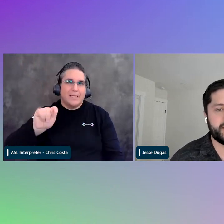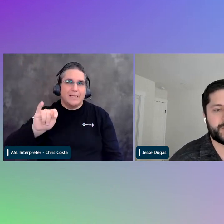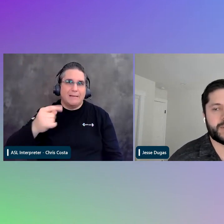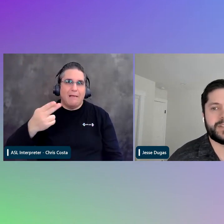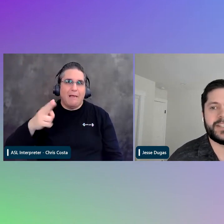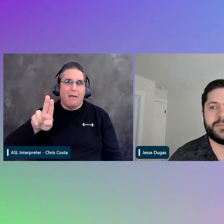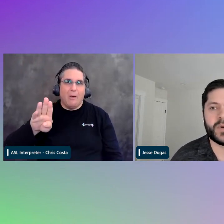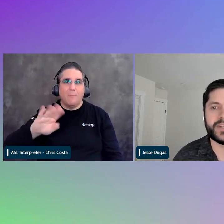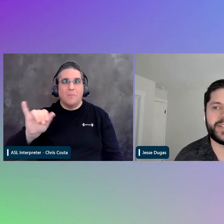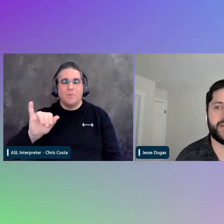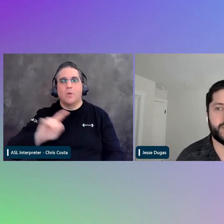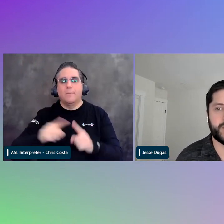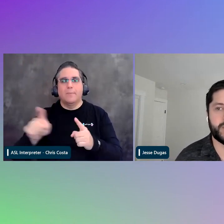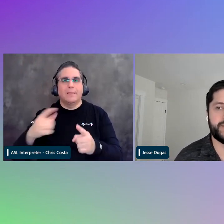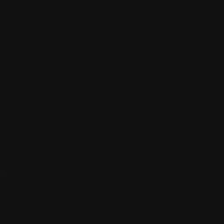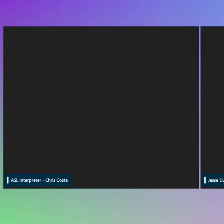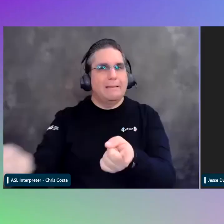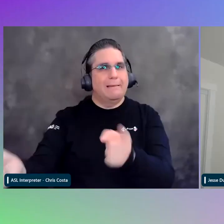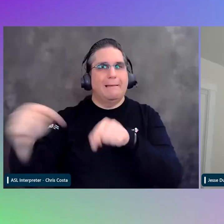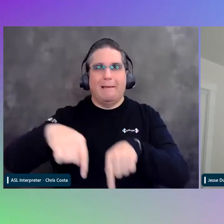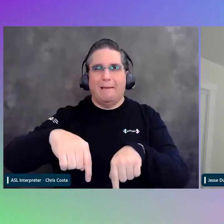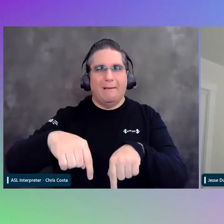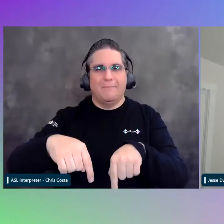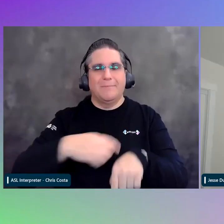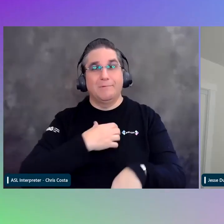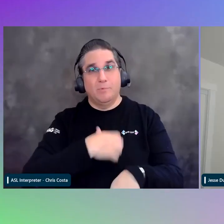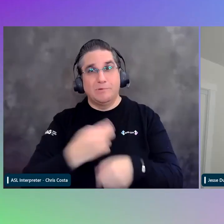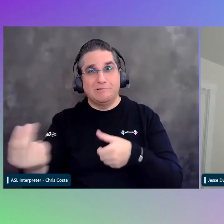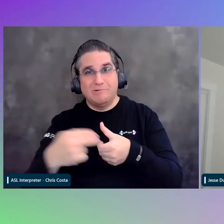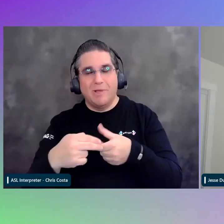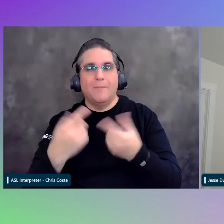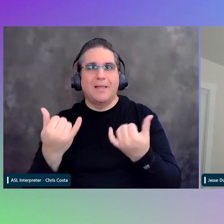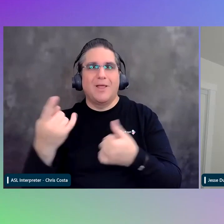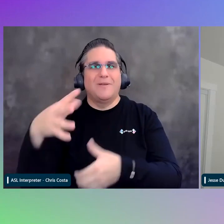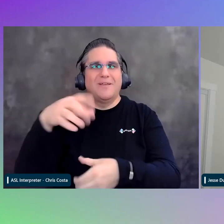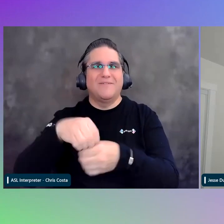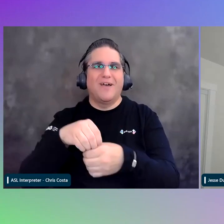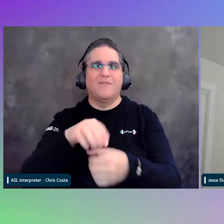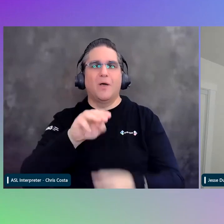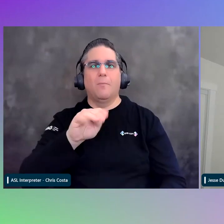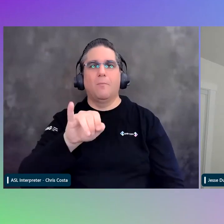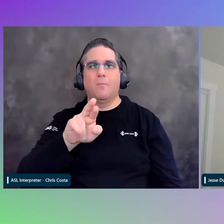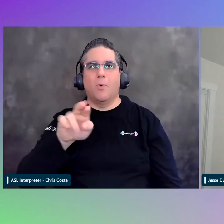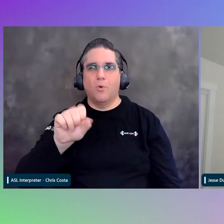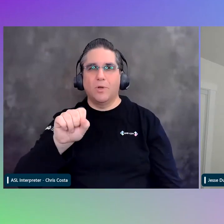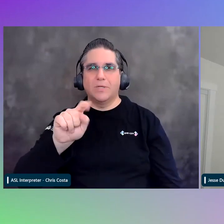in Morristown, new Jersey at the seeing Eye, working with his new